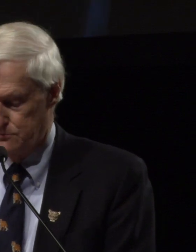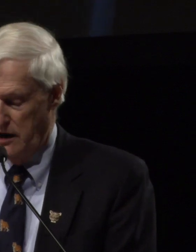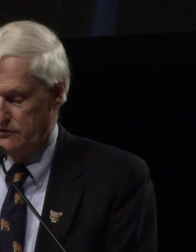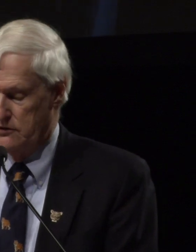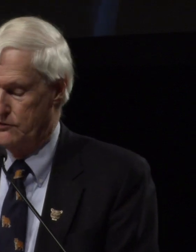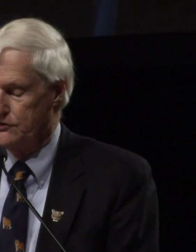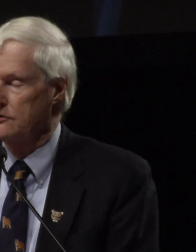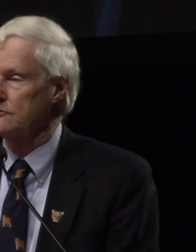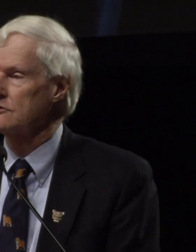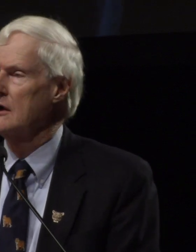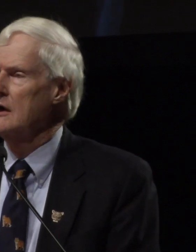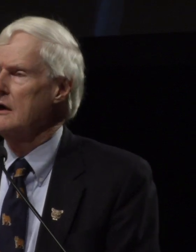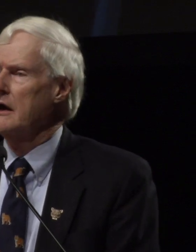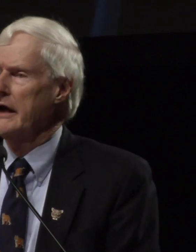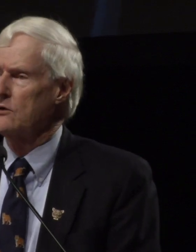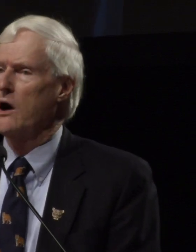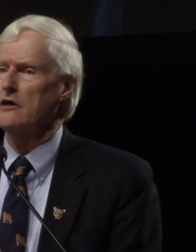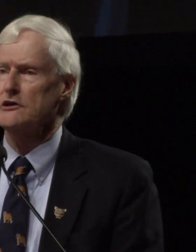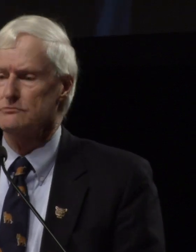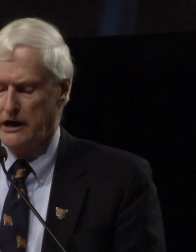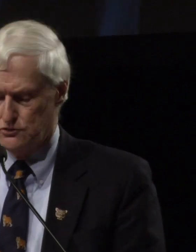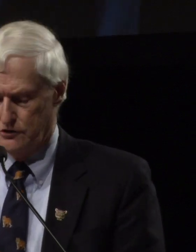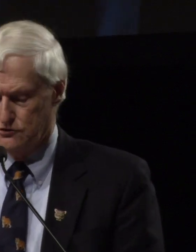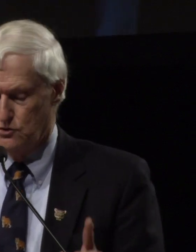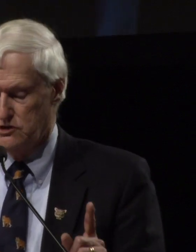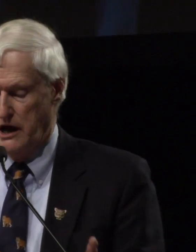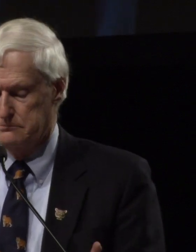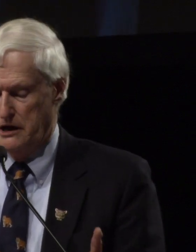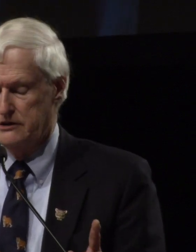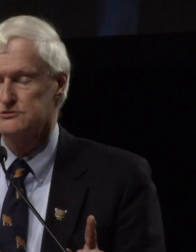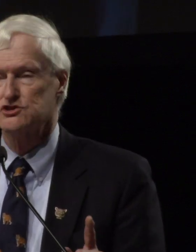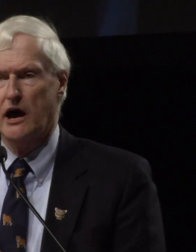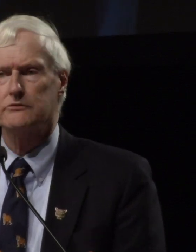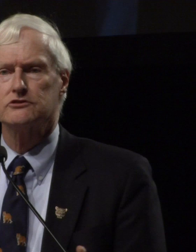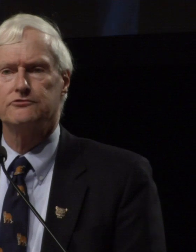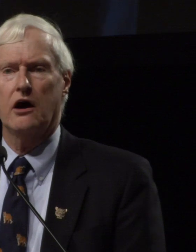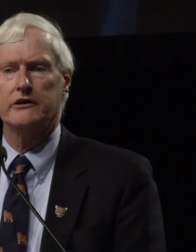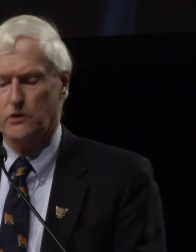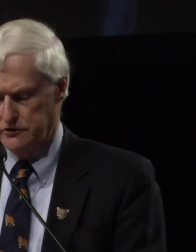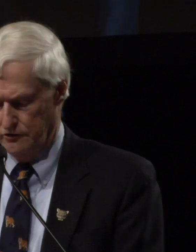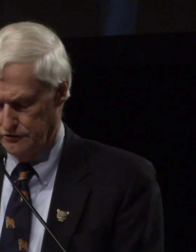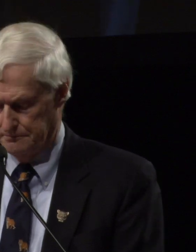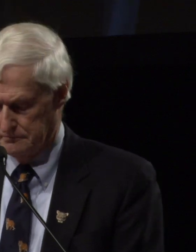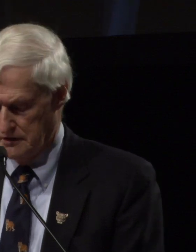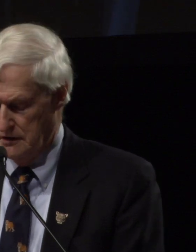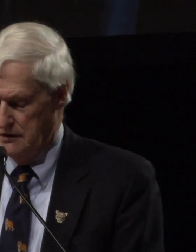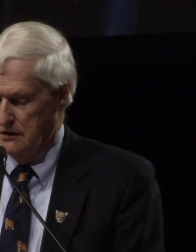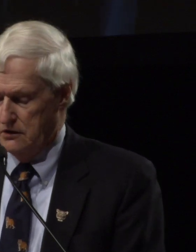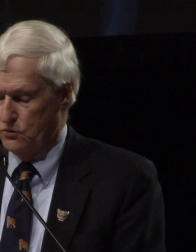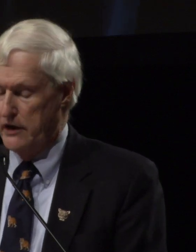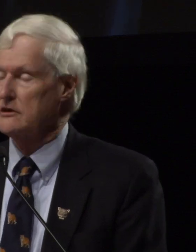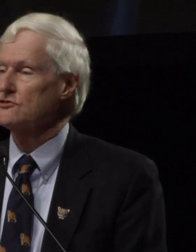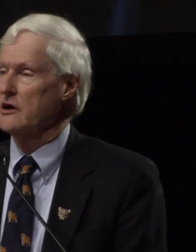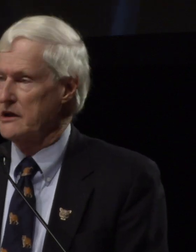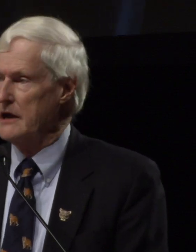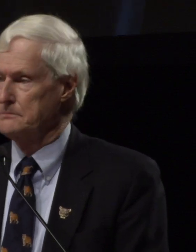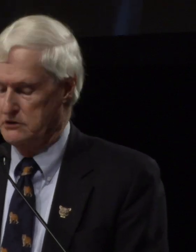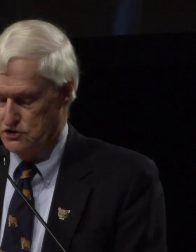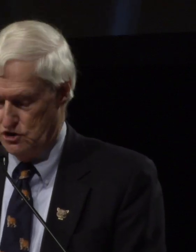PRIVATE UNIVERSITIES, AND WHILE THESE METRICS DO NOT BY THEMSELVES DEFINE GREATNESS, GREATNESS CANNOT BE ACHIEVED